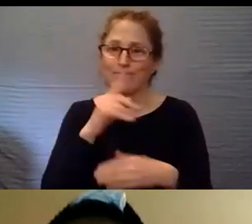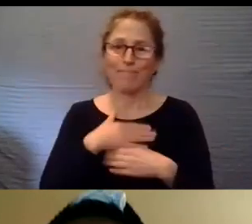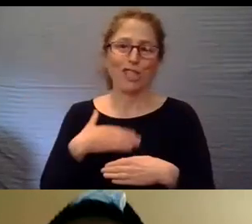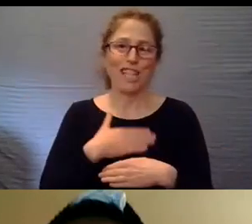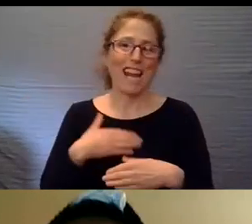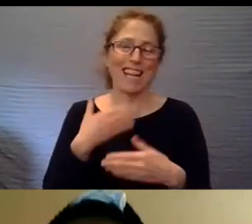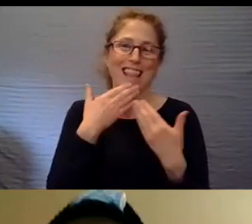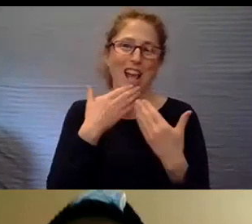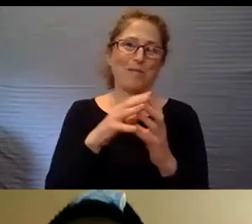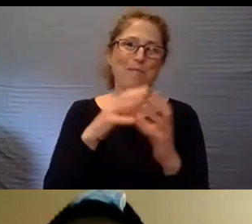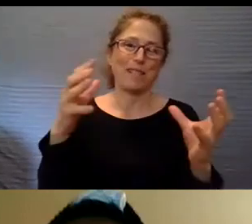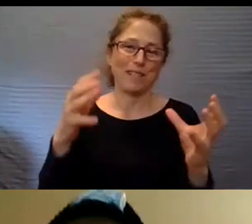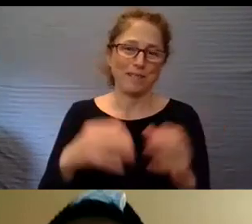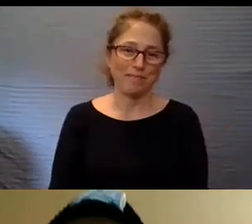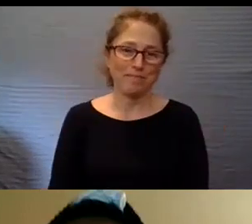Thank you so much!